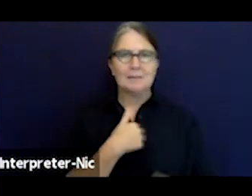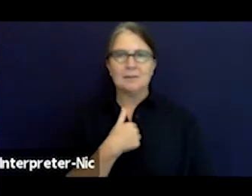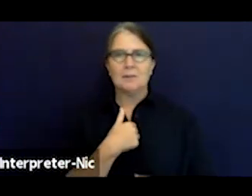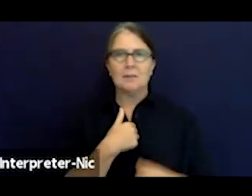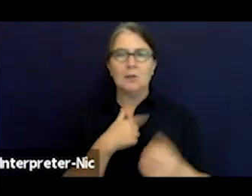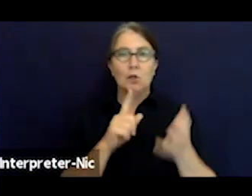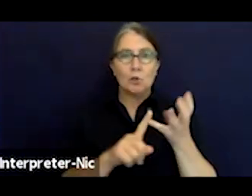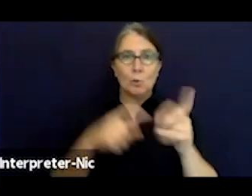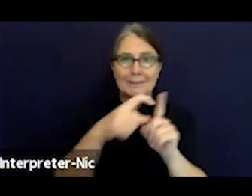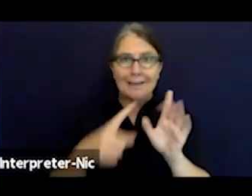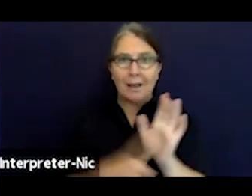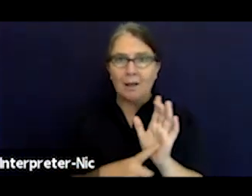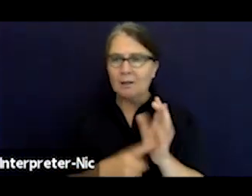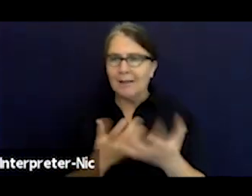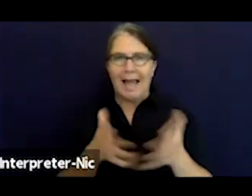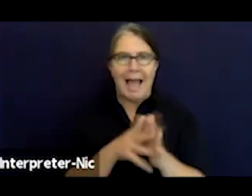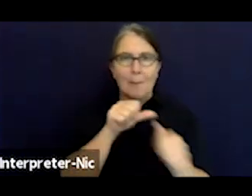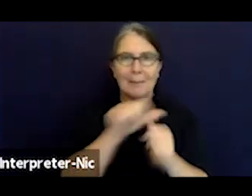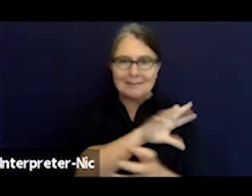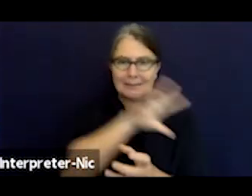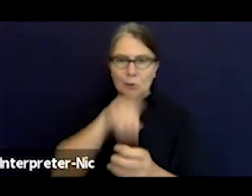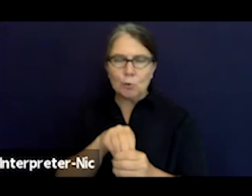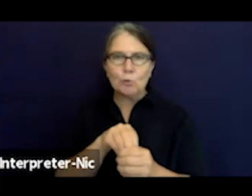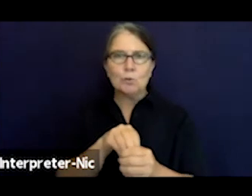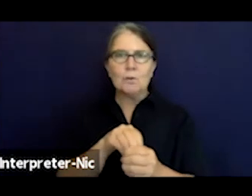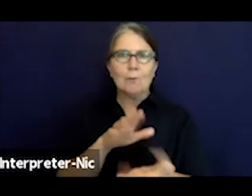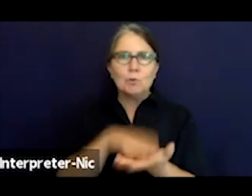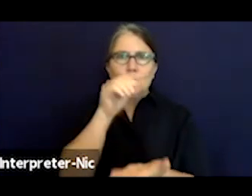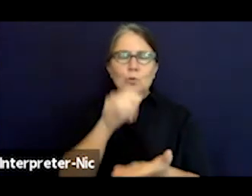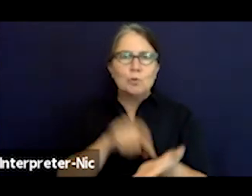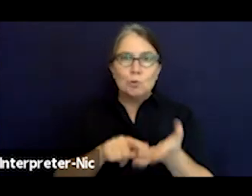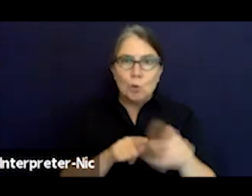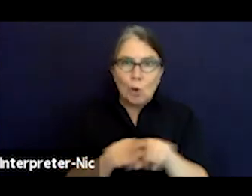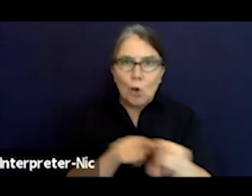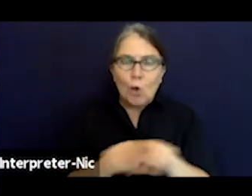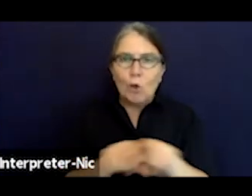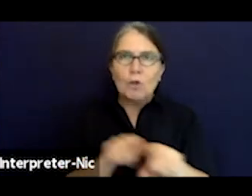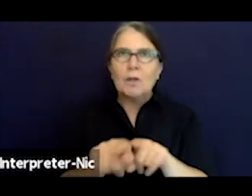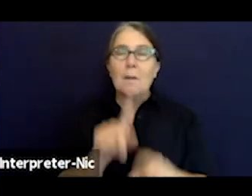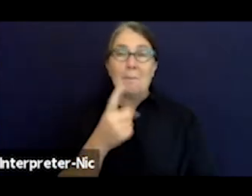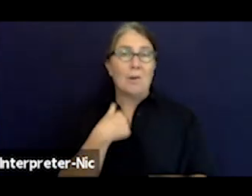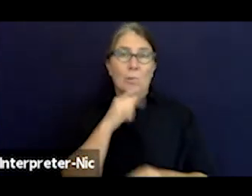let's put two more minutes back on the clock -- and I would love to hear in the chat, or